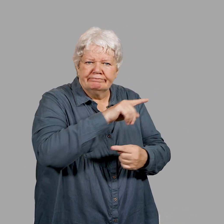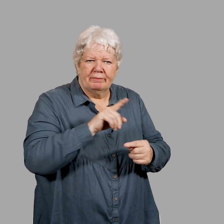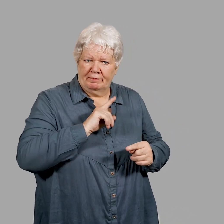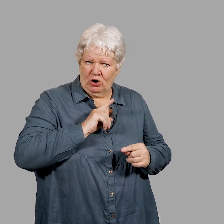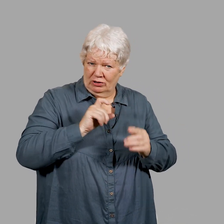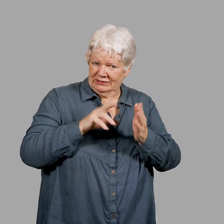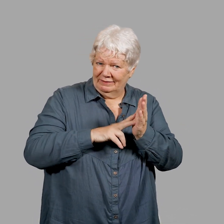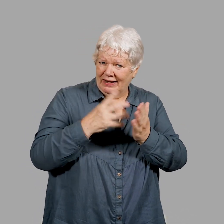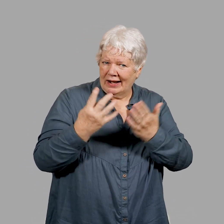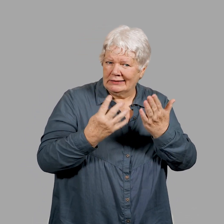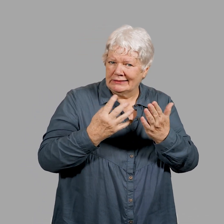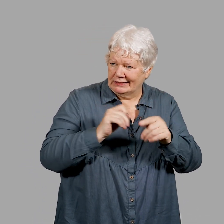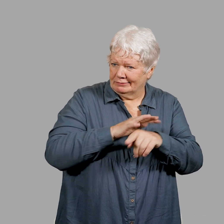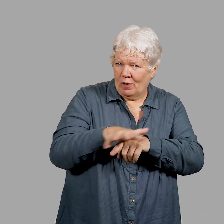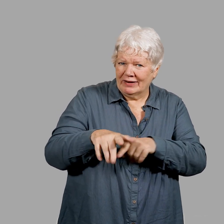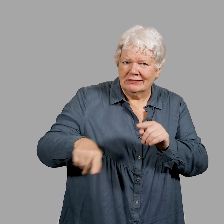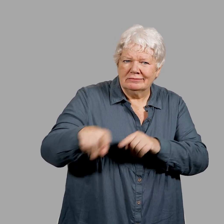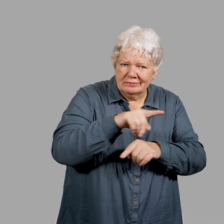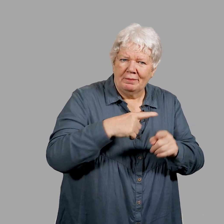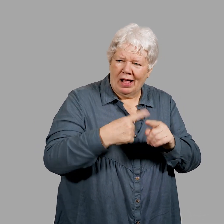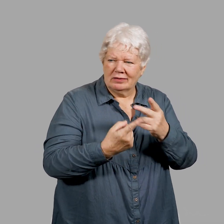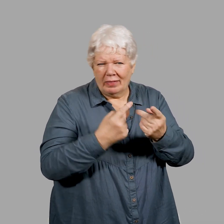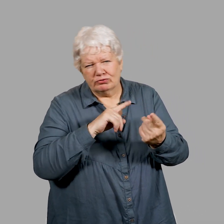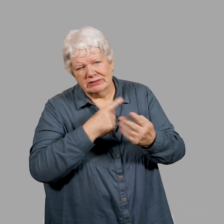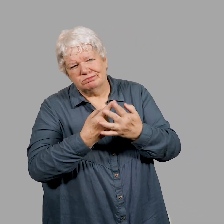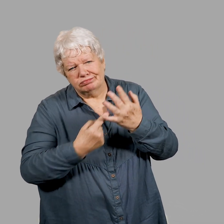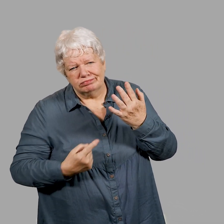(due to COVID and other factors).